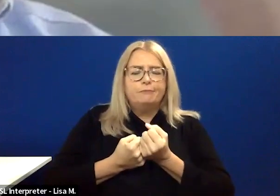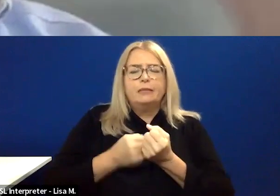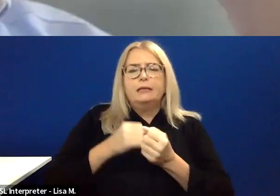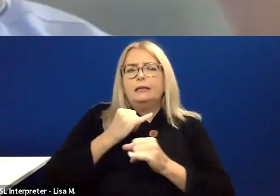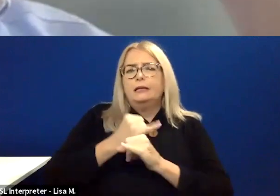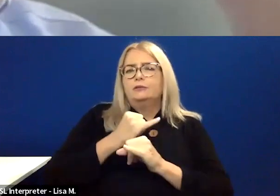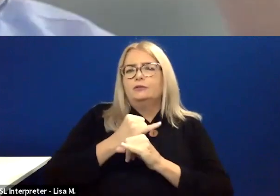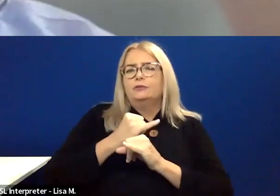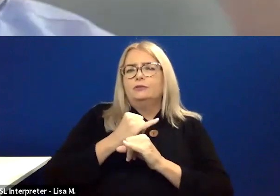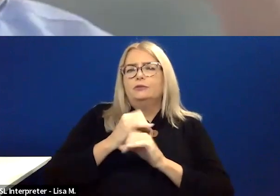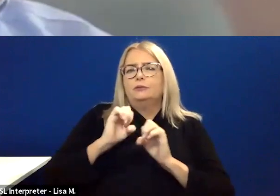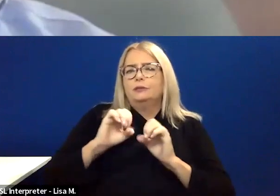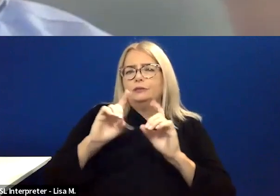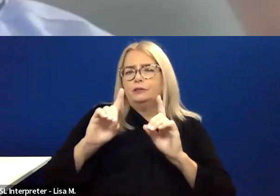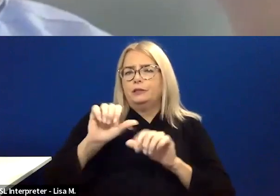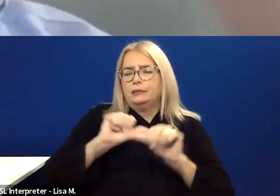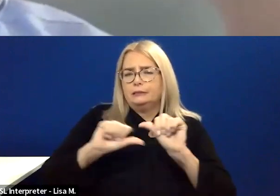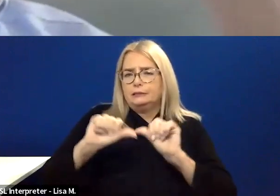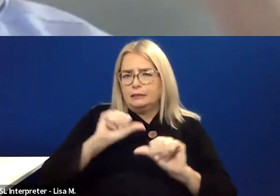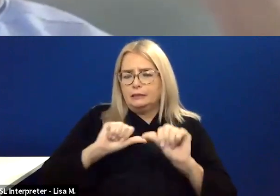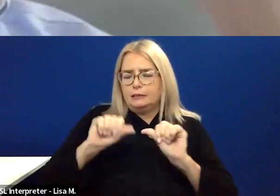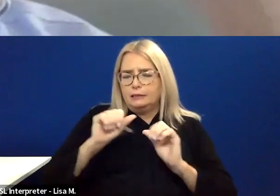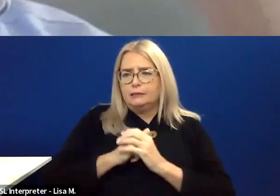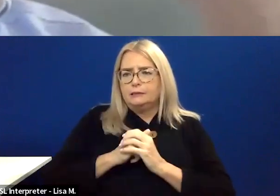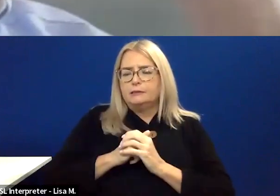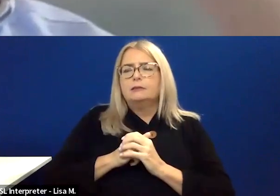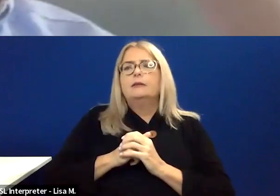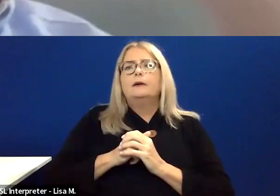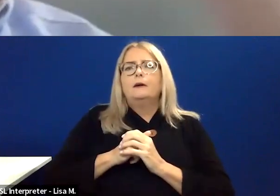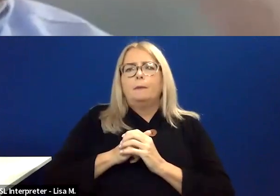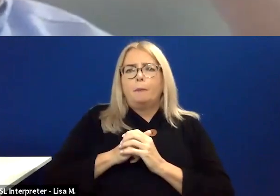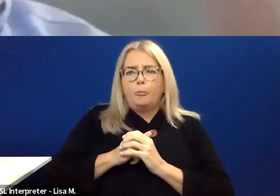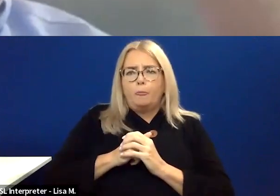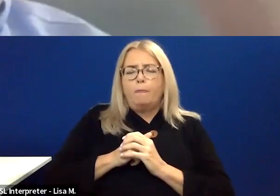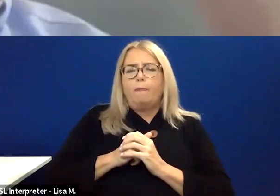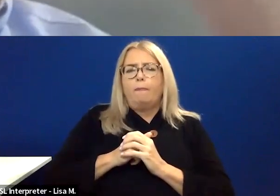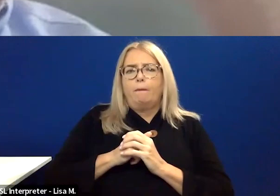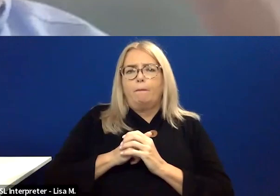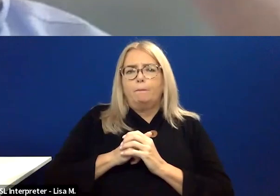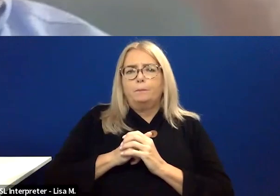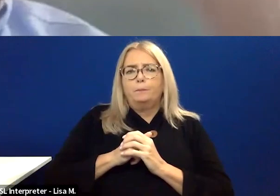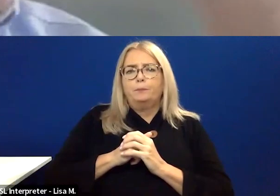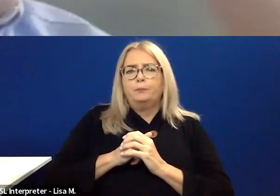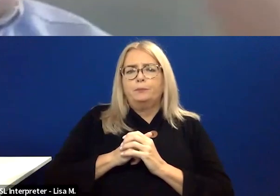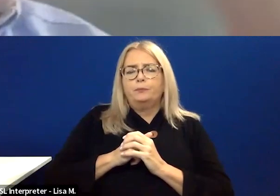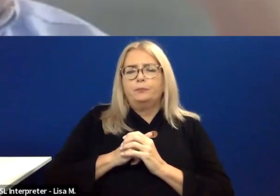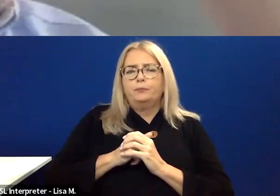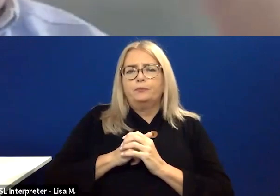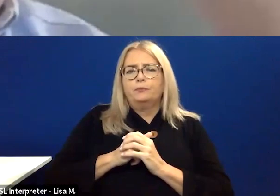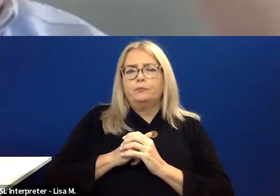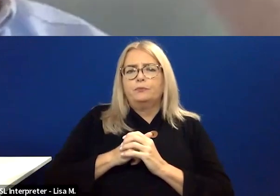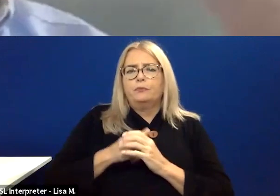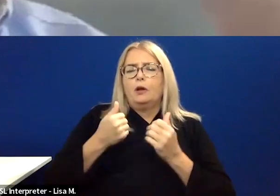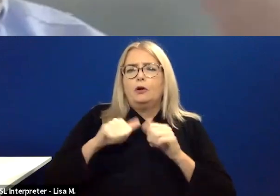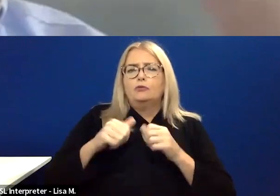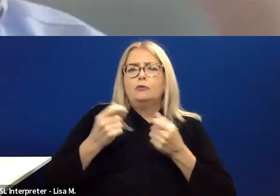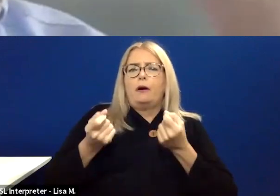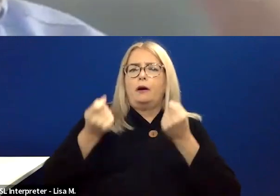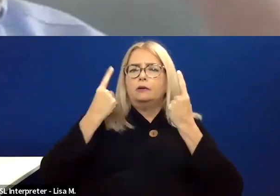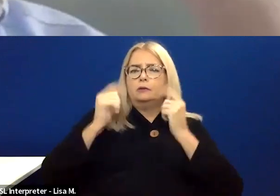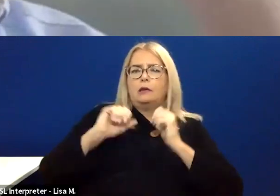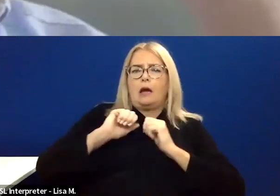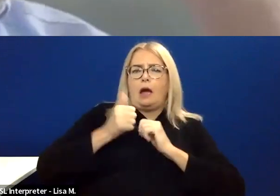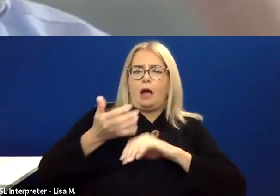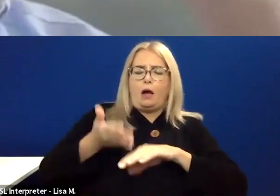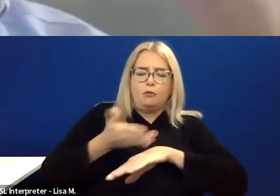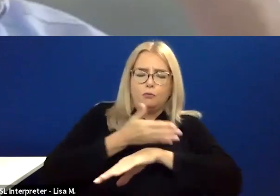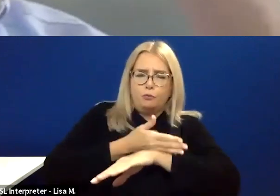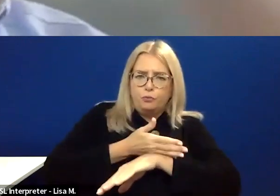to try to move quickly to understand how to improve reading comprehension so so there was a